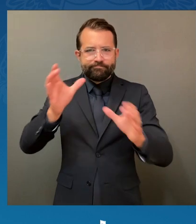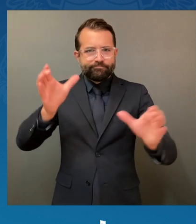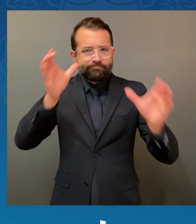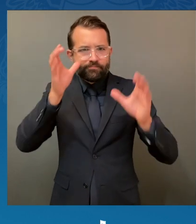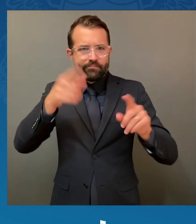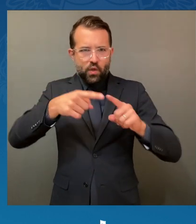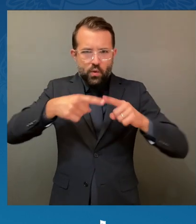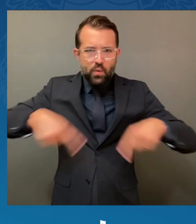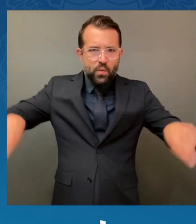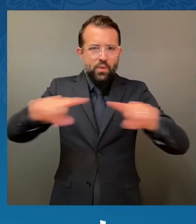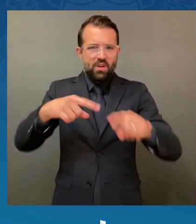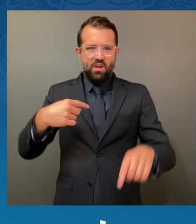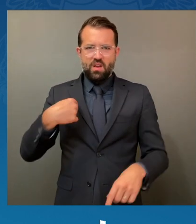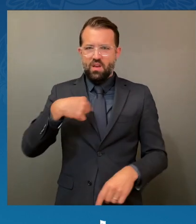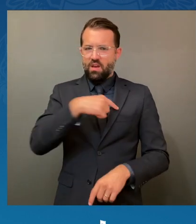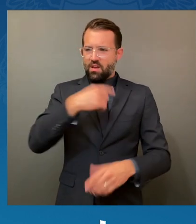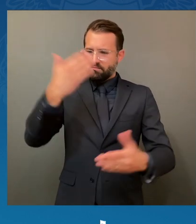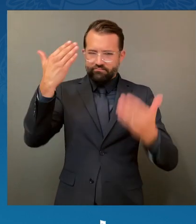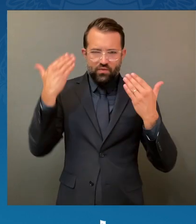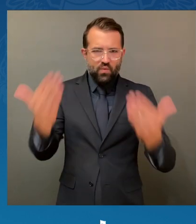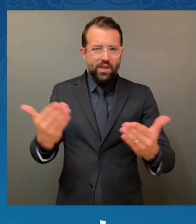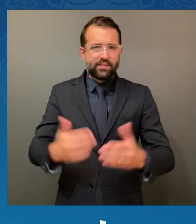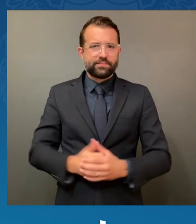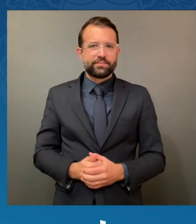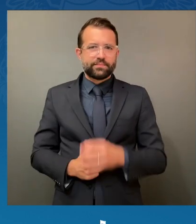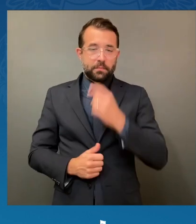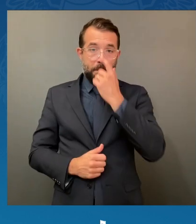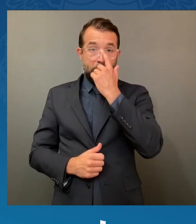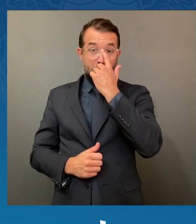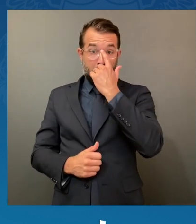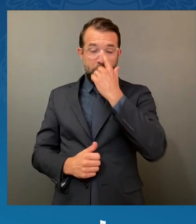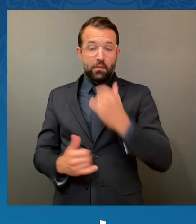Today, more than 60 percent of all electricity